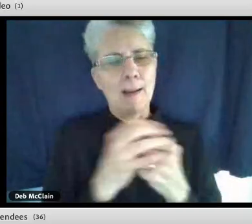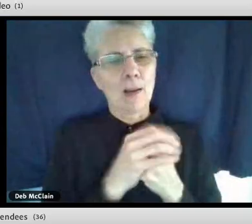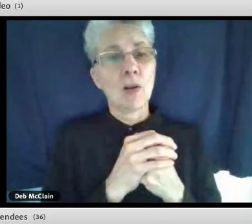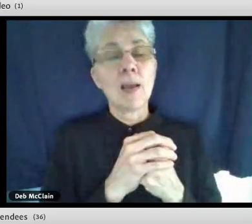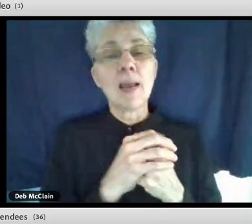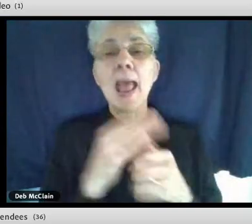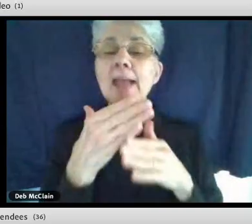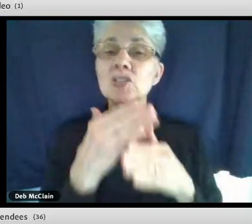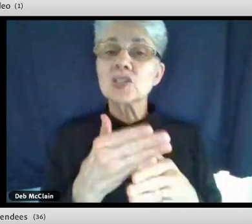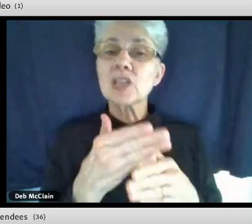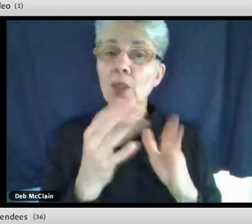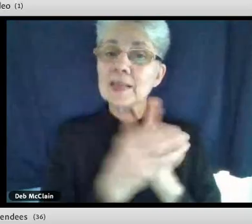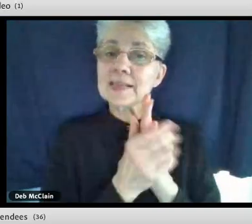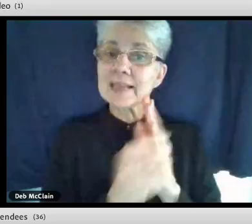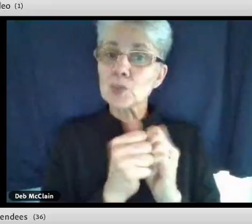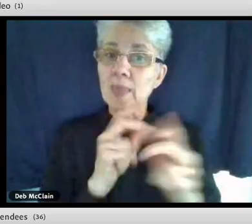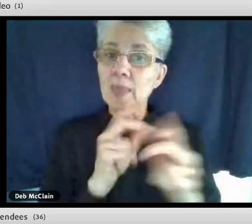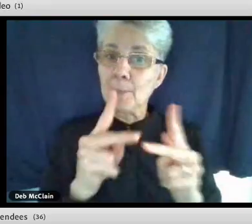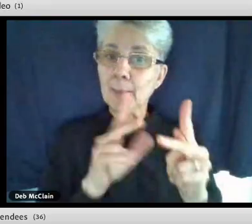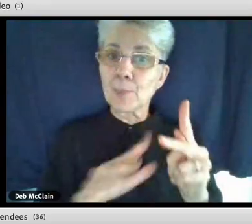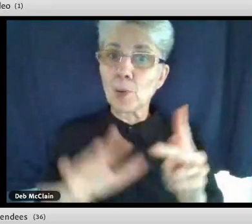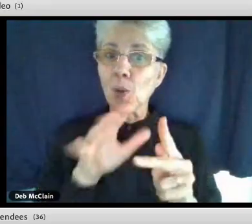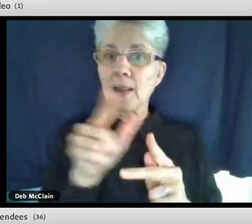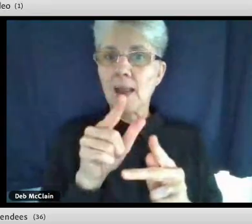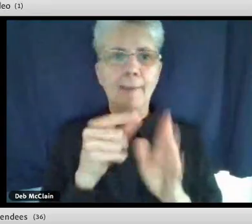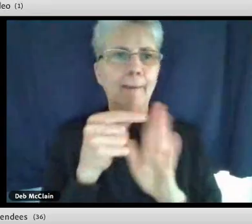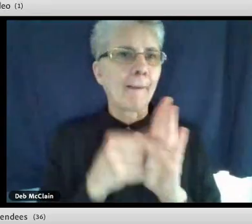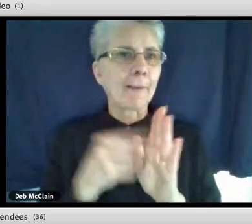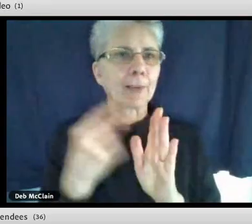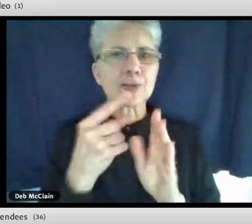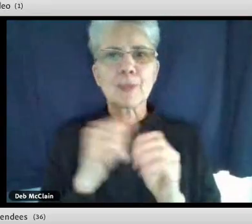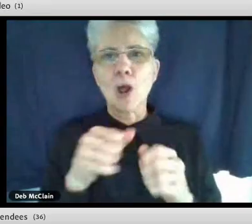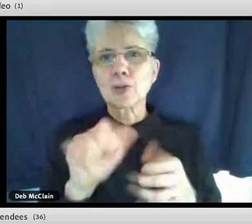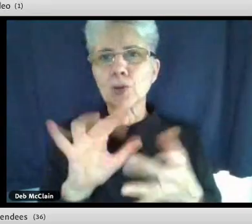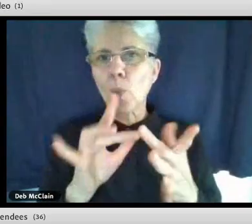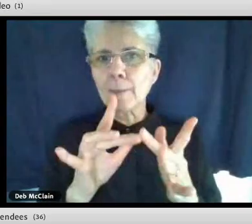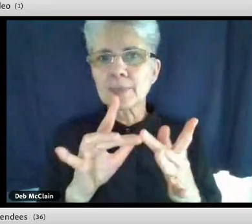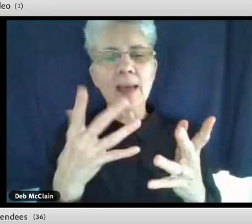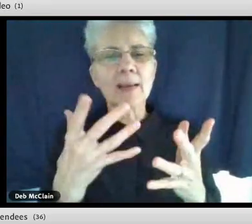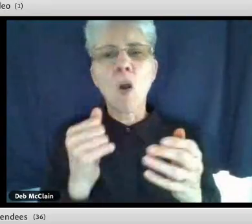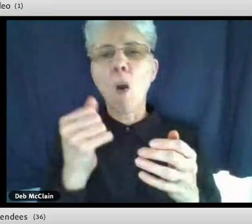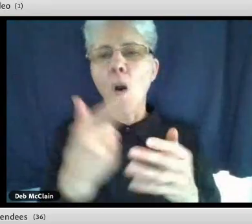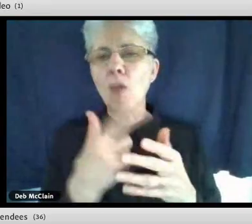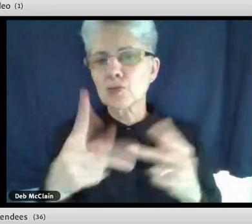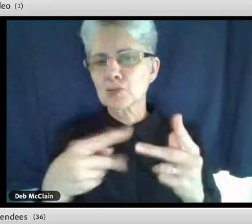We can't verify everything right now. "Things are moving too quickly," as somebody said earlier, and then share these skills with our patrons,